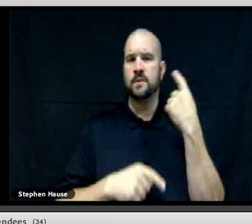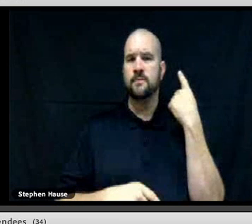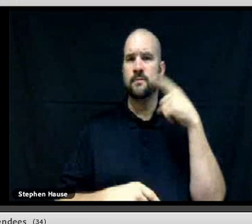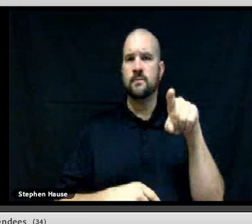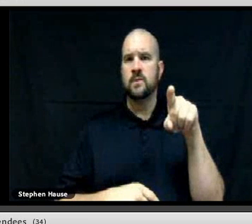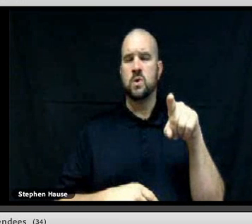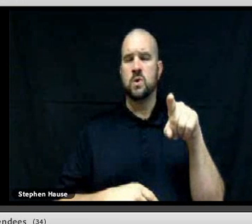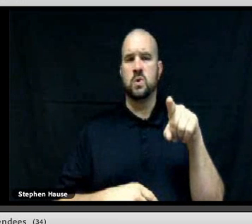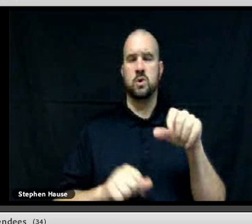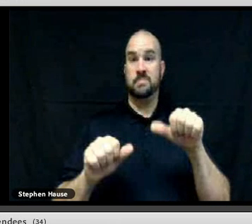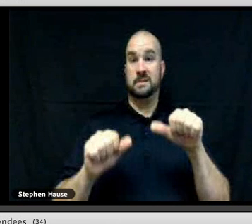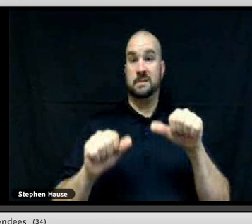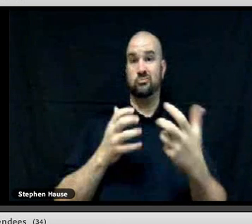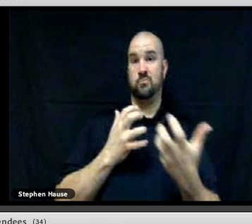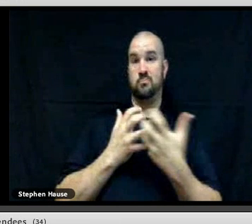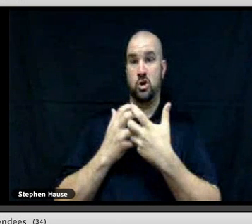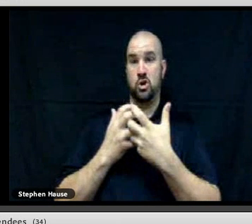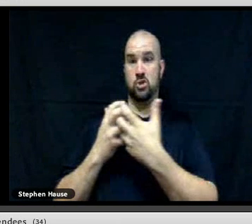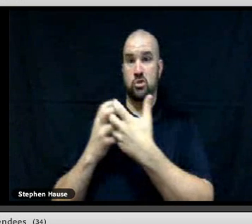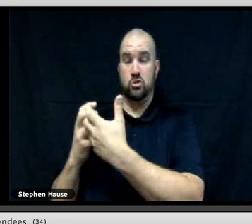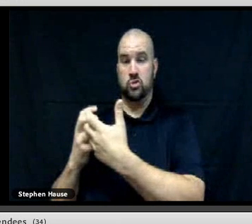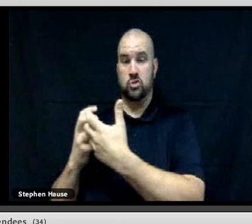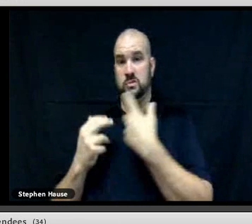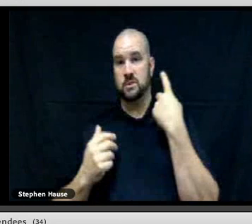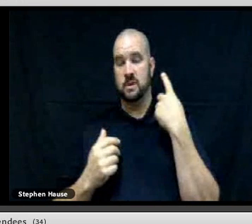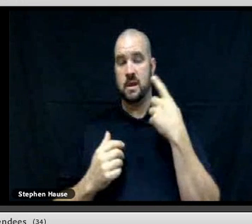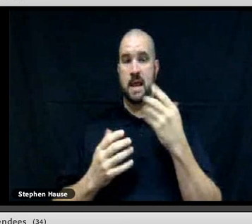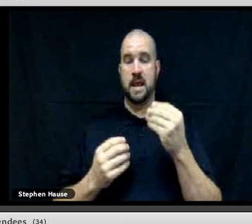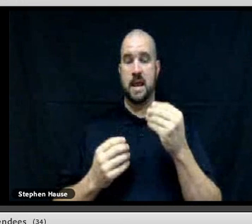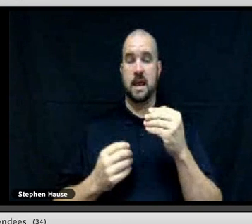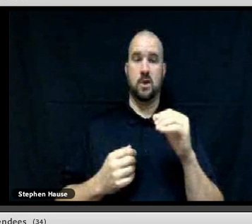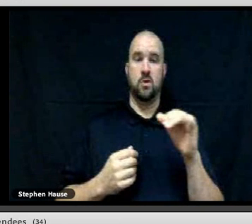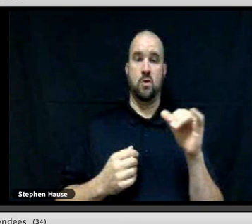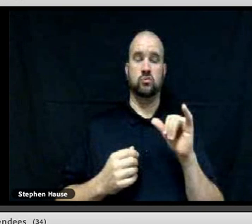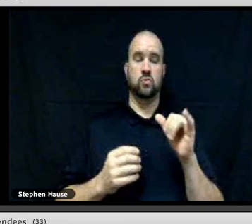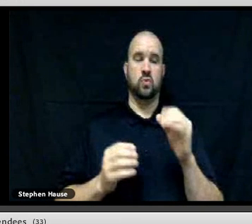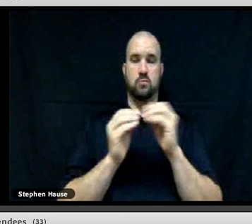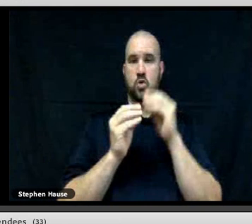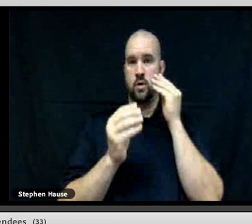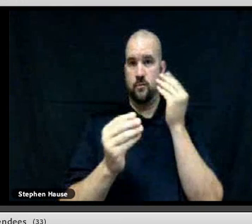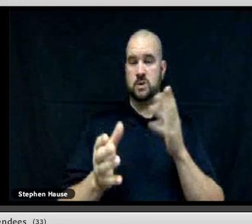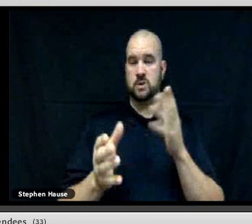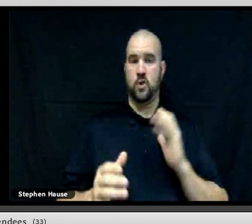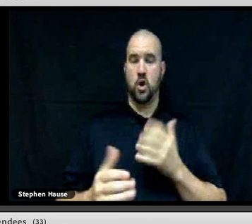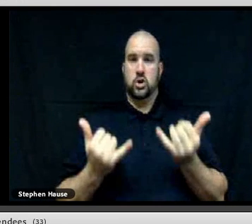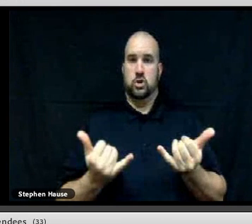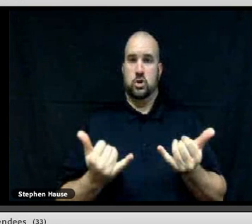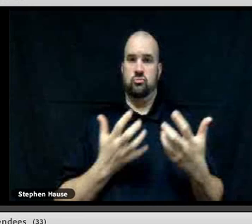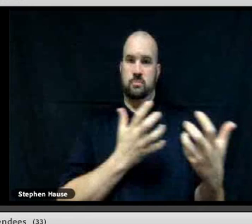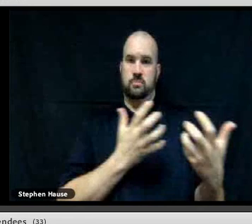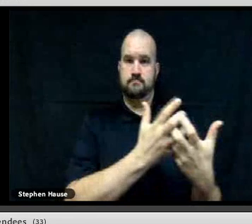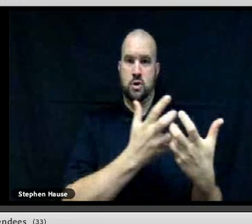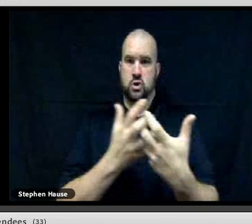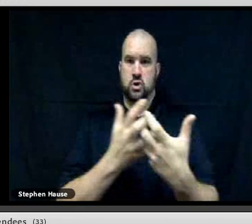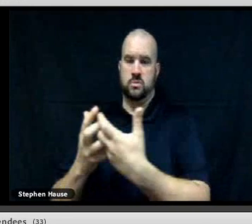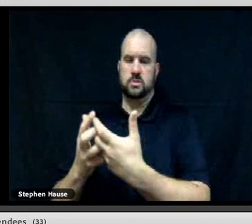and for existing partners to follow. And, um, our metadata guidelines should be coming out in July,